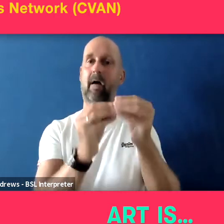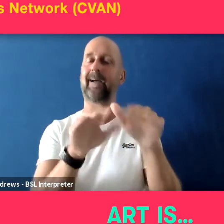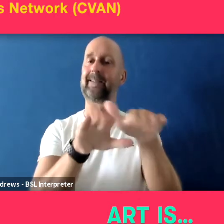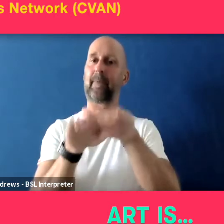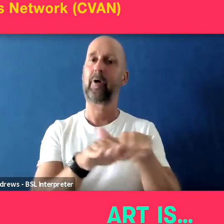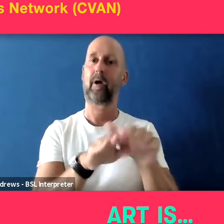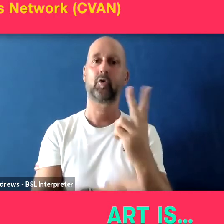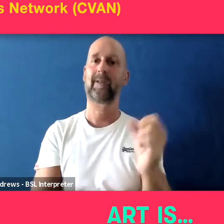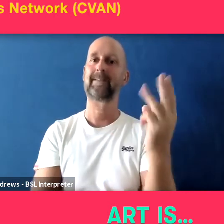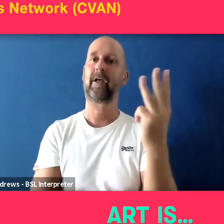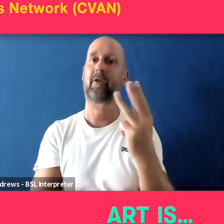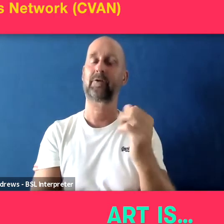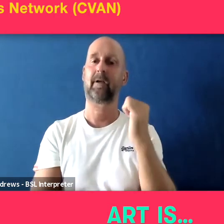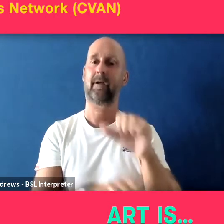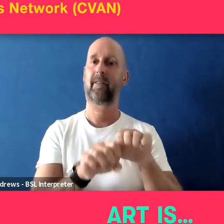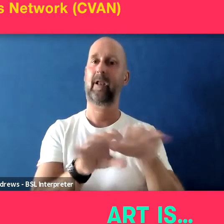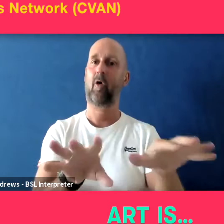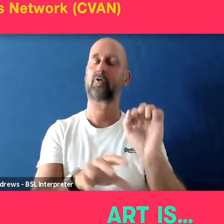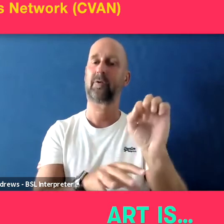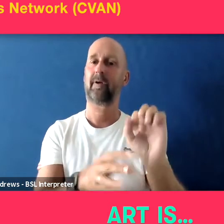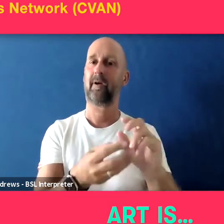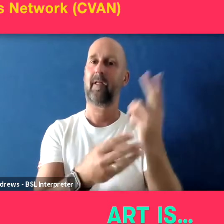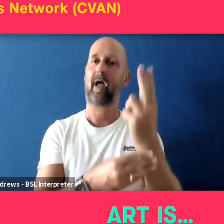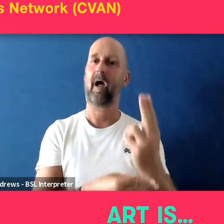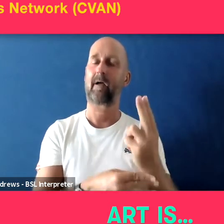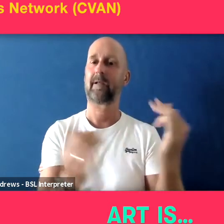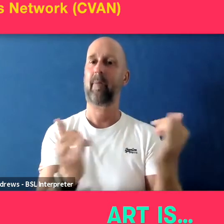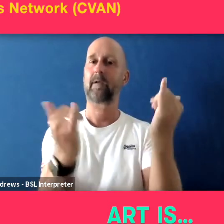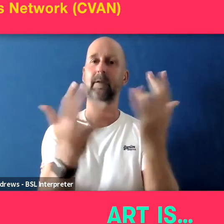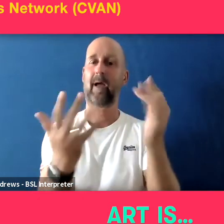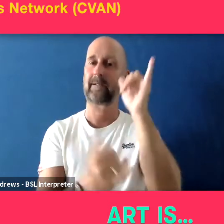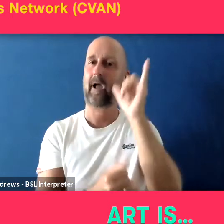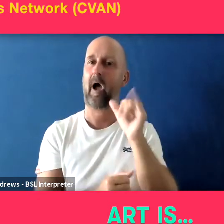Bob and Roberta launched the Art Party with Crescent Arts, Scarborough. The Art Party seeks to